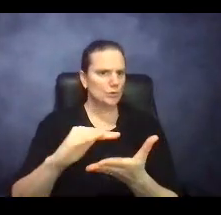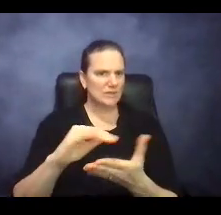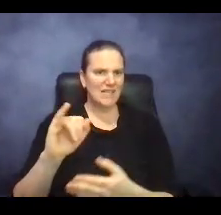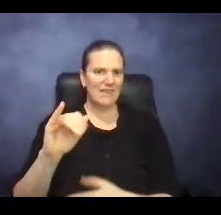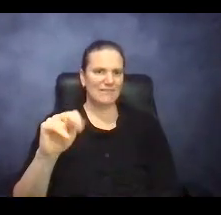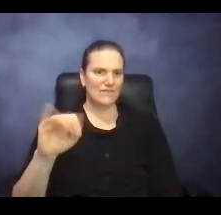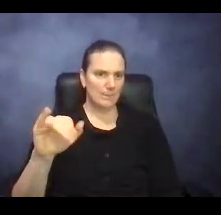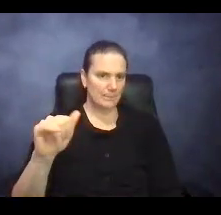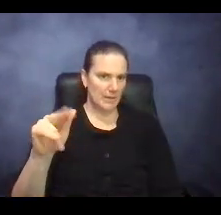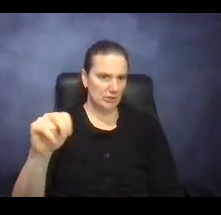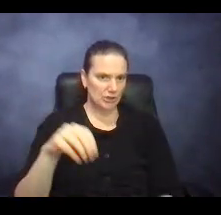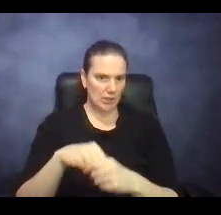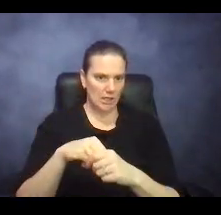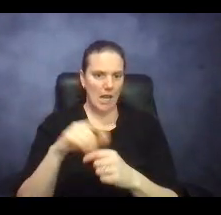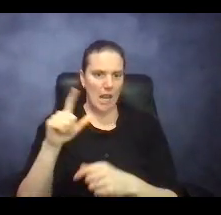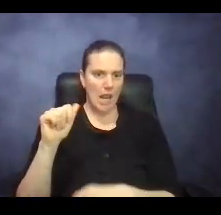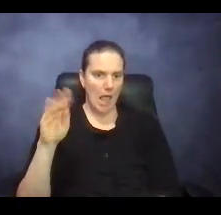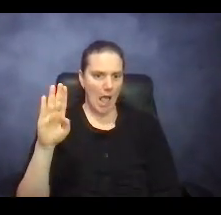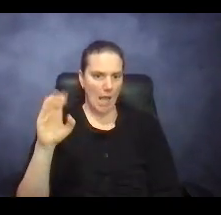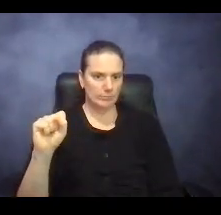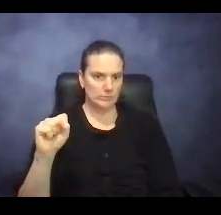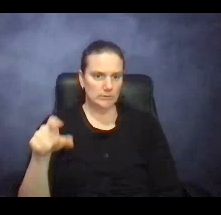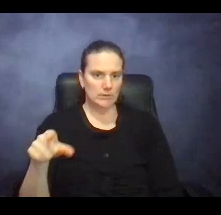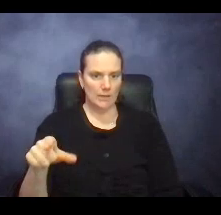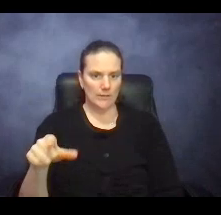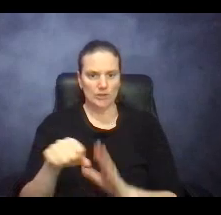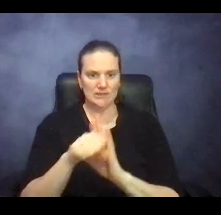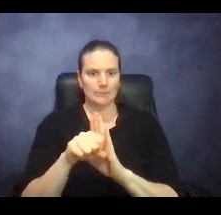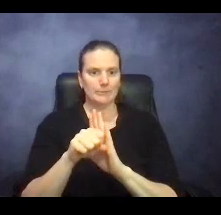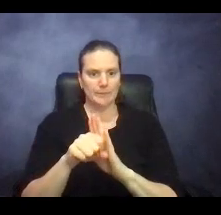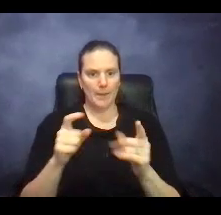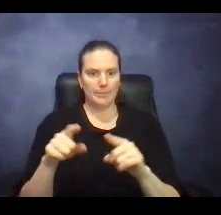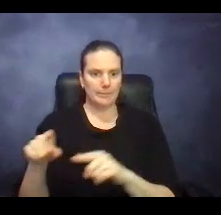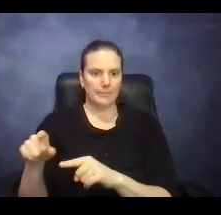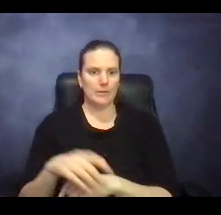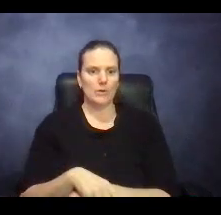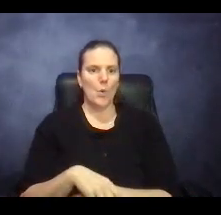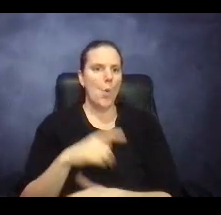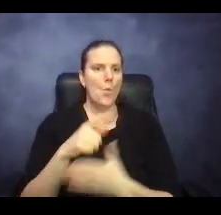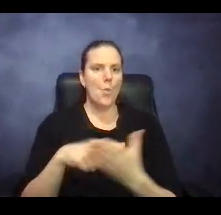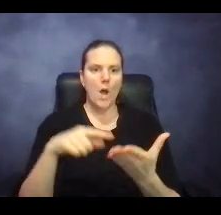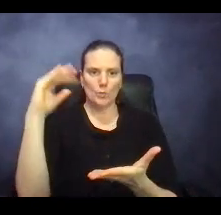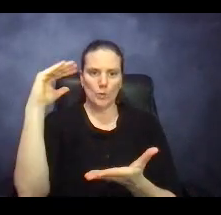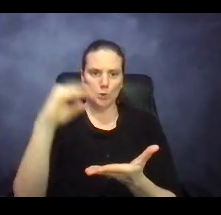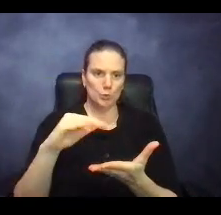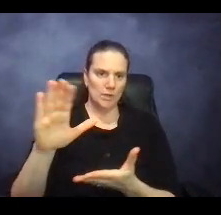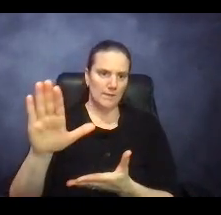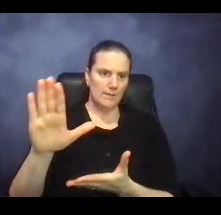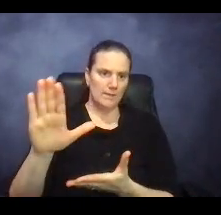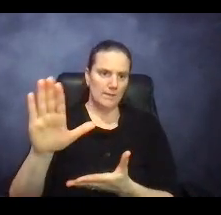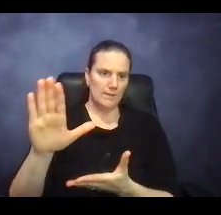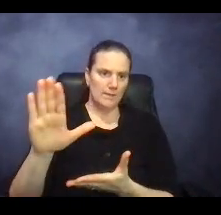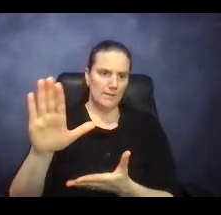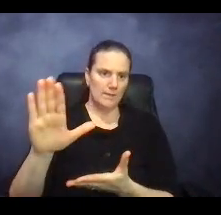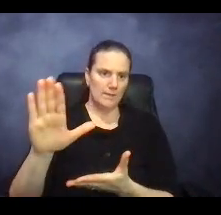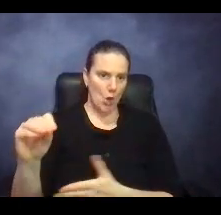and in their, their actual symptomatology. What is reducing their cardiovascular risk scores?